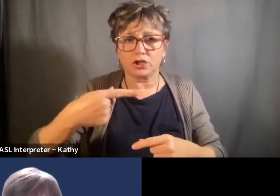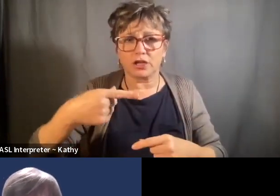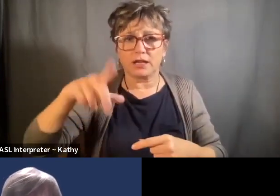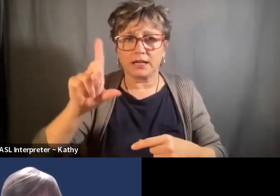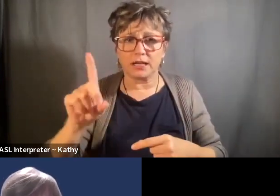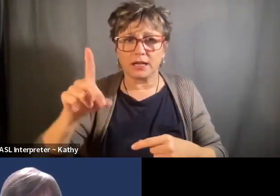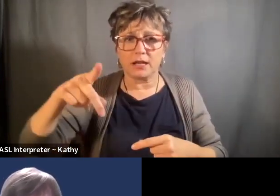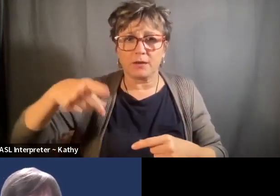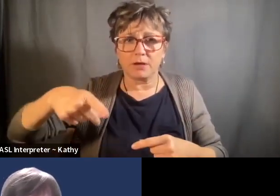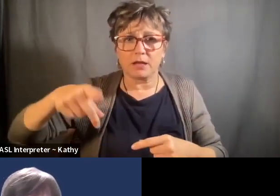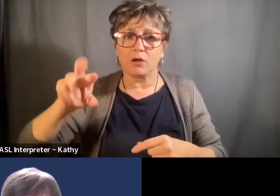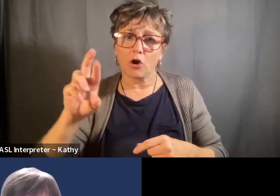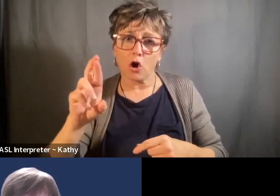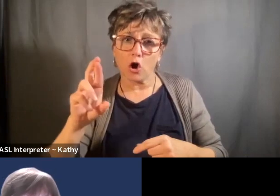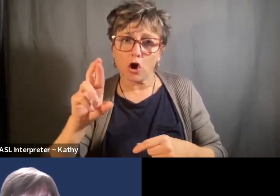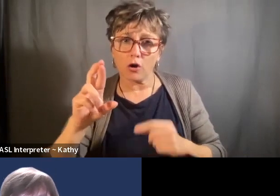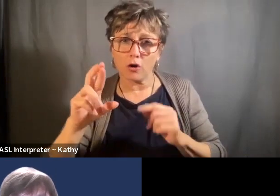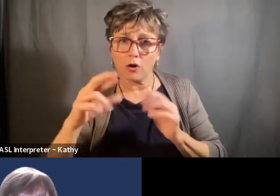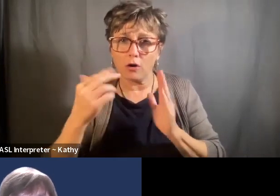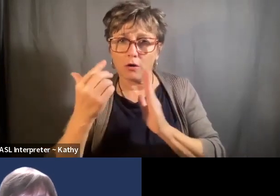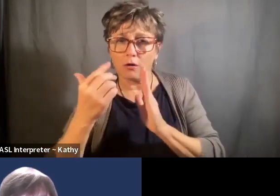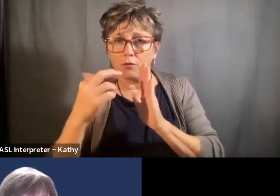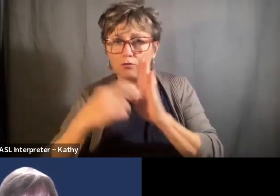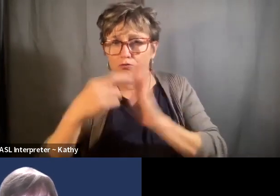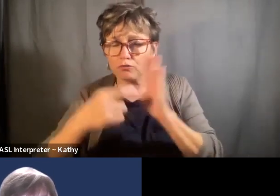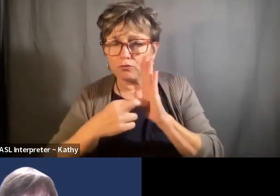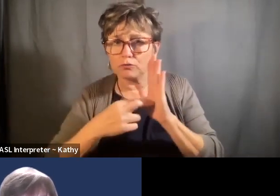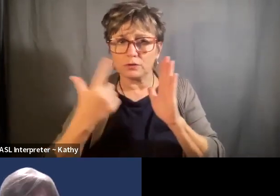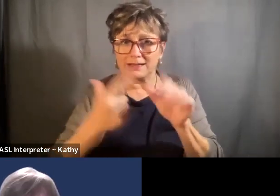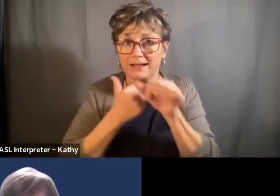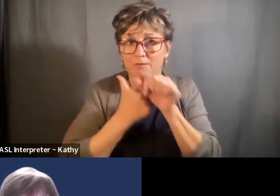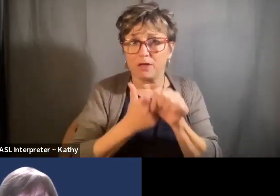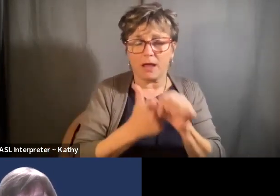very expensive to do, it's very um complicated and